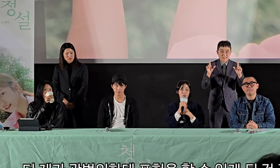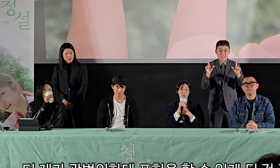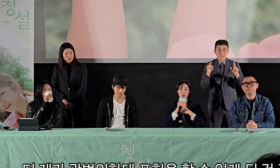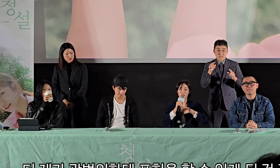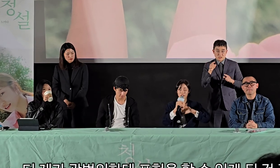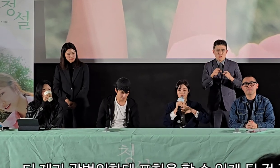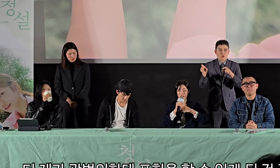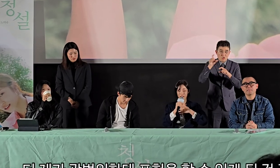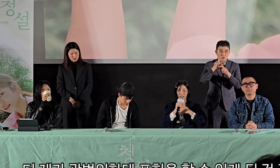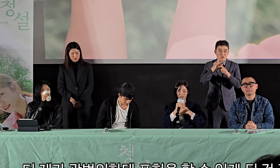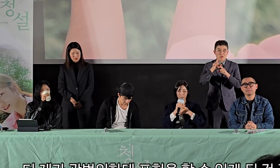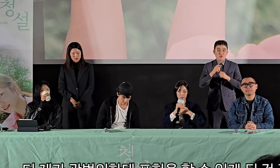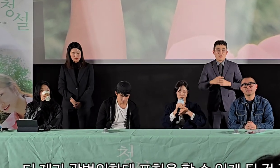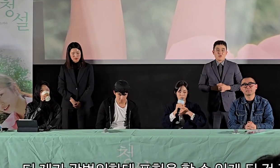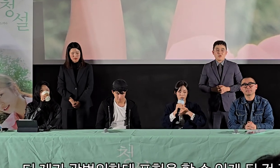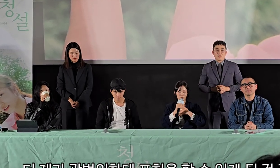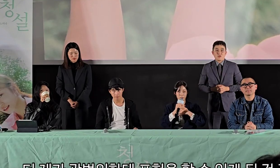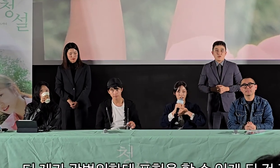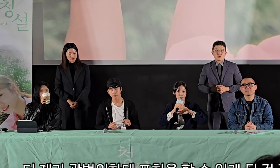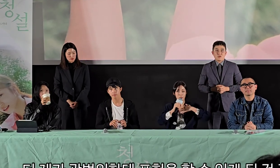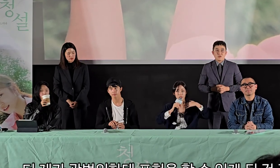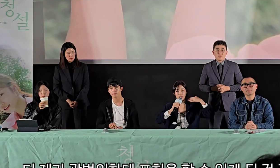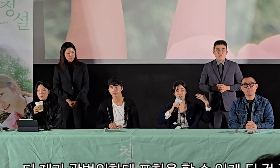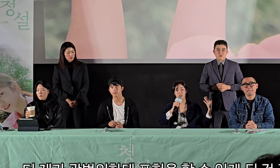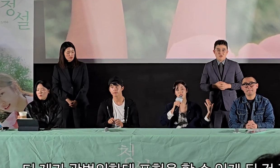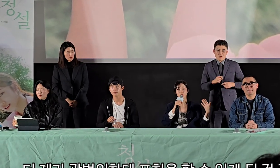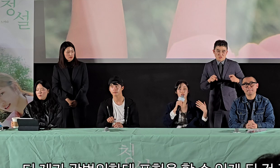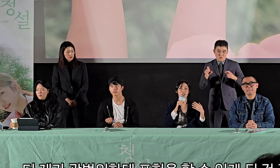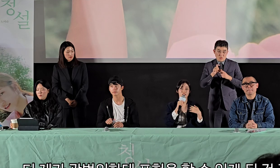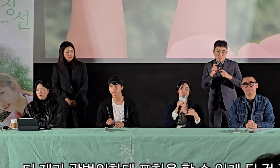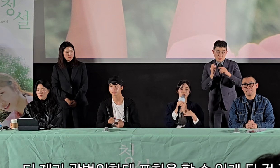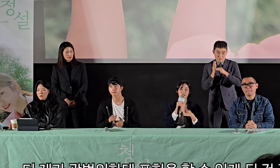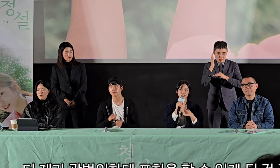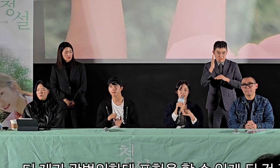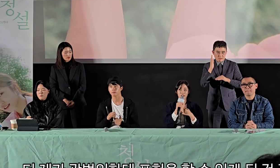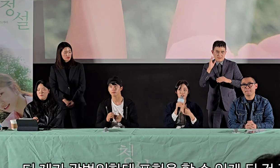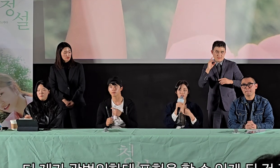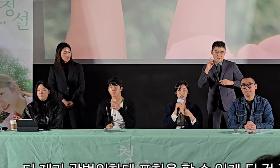so it was great and